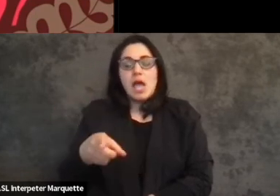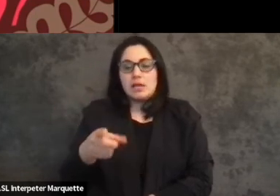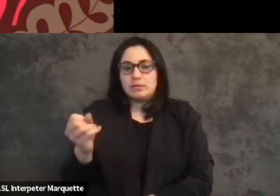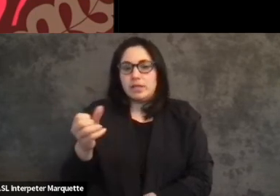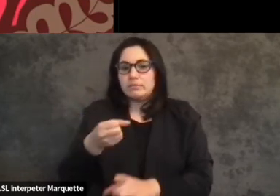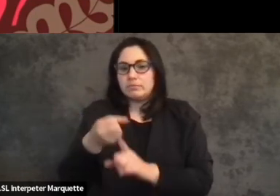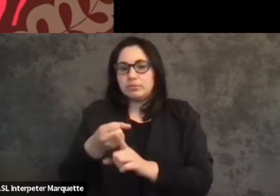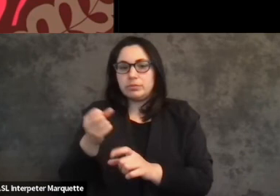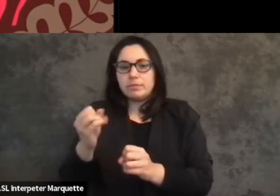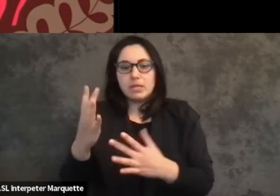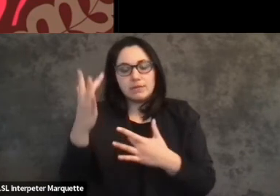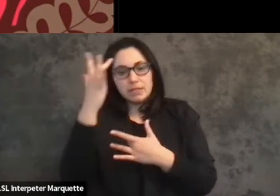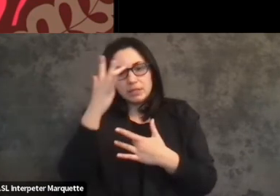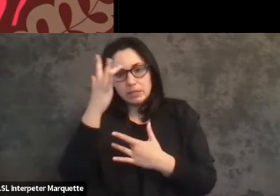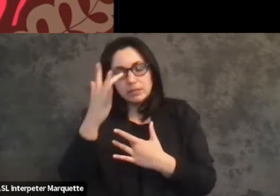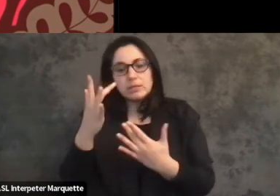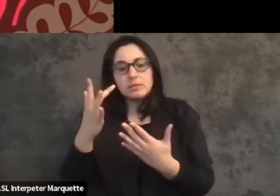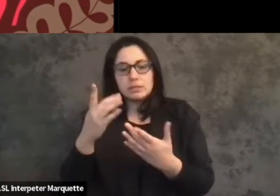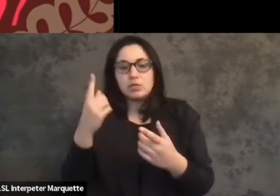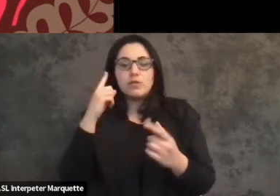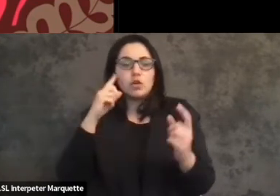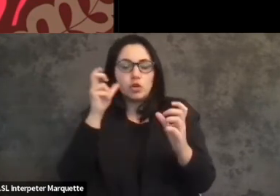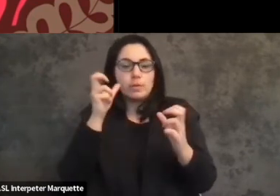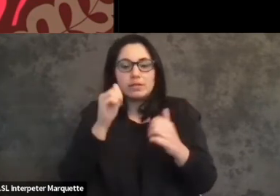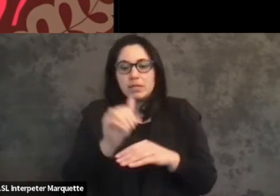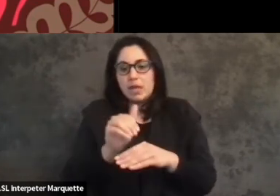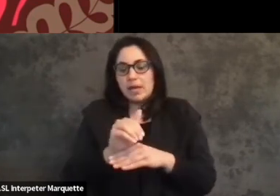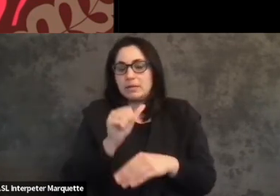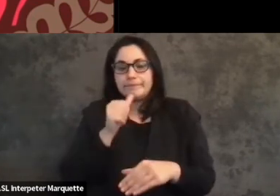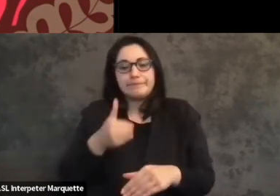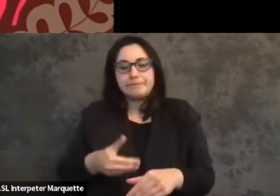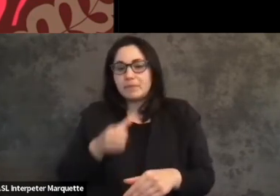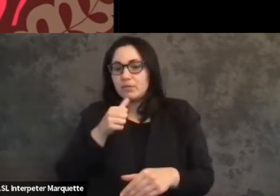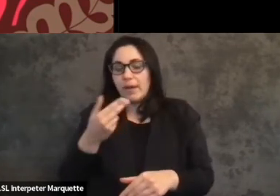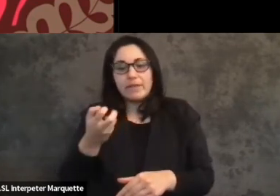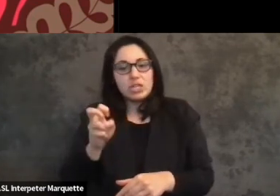point on developed a lot of the symptoms that you've heard about tonight and I know many